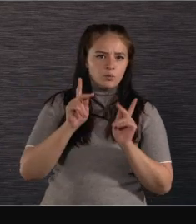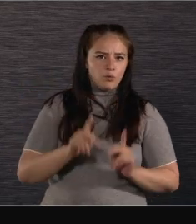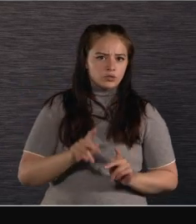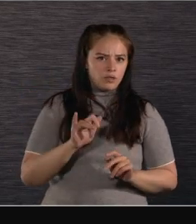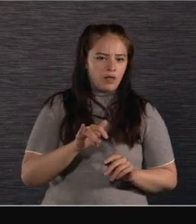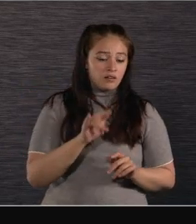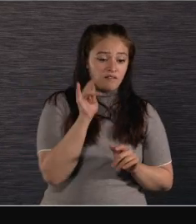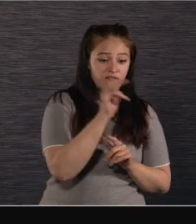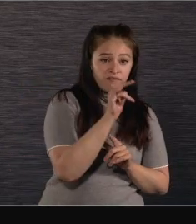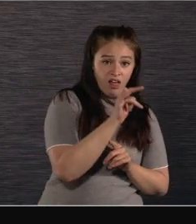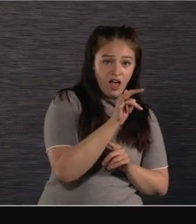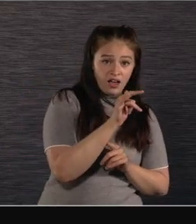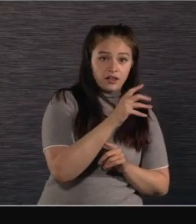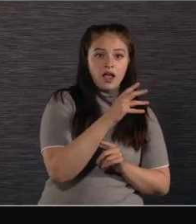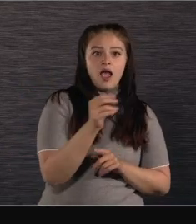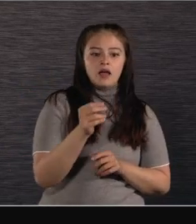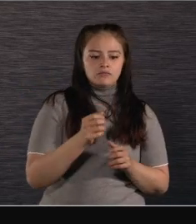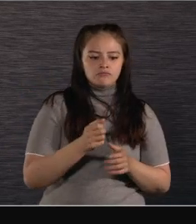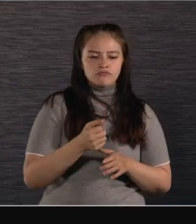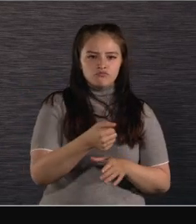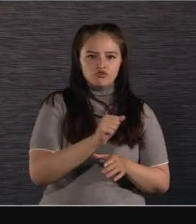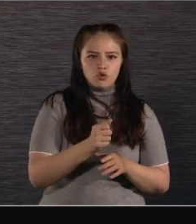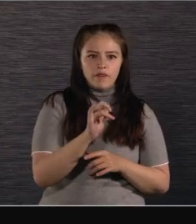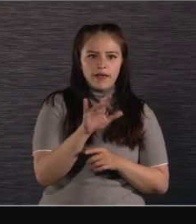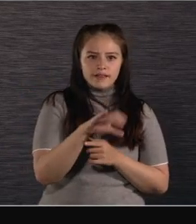to work in sync for precise camera framing